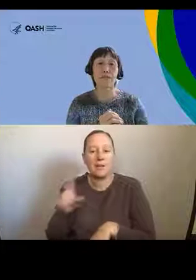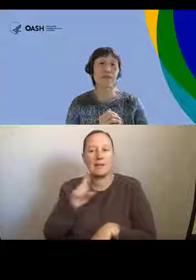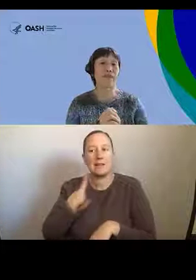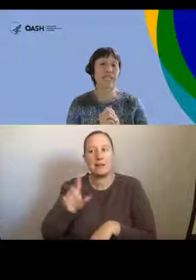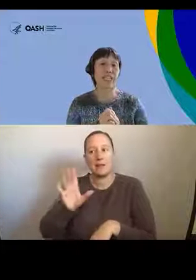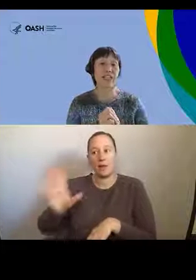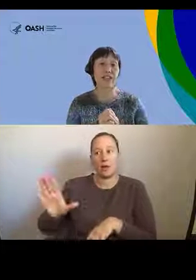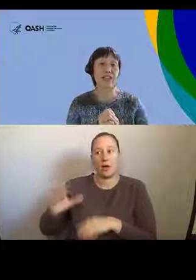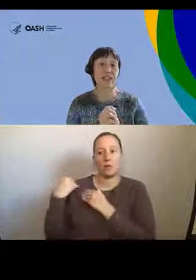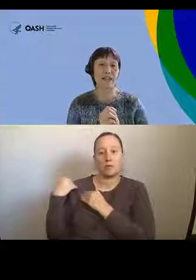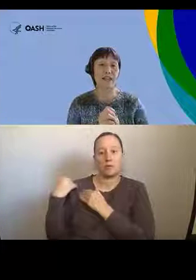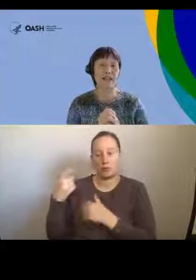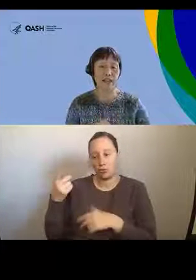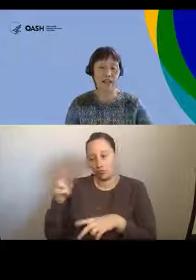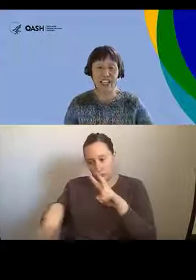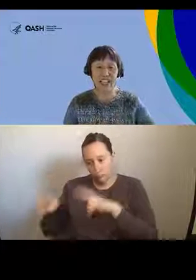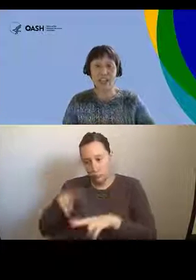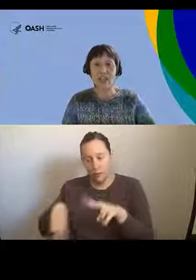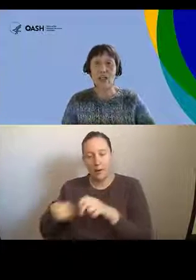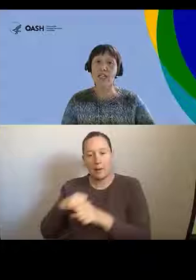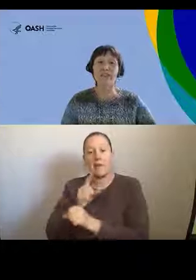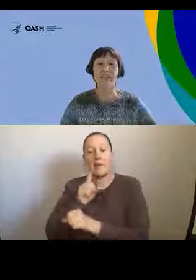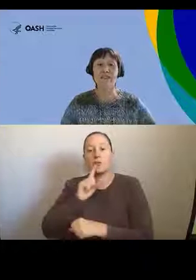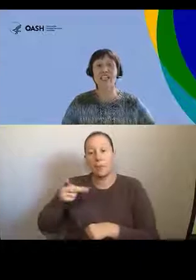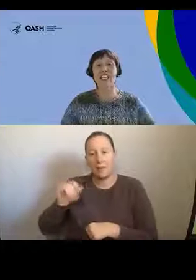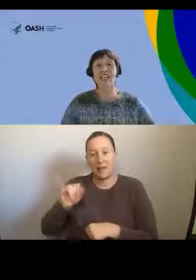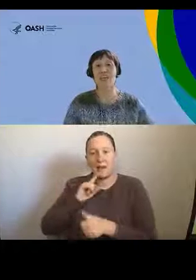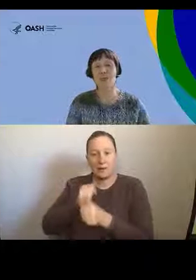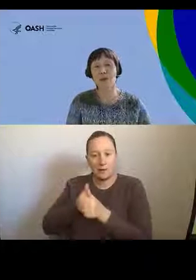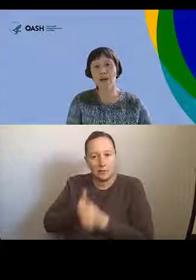over their investigators, the conduct of the investigators and so on.